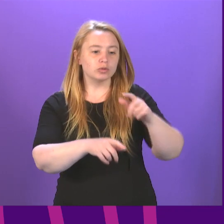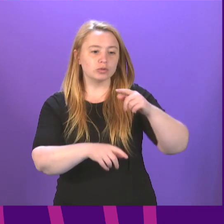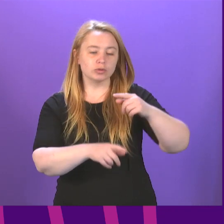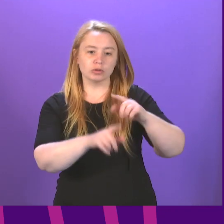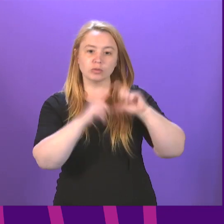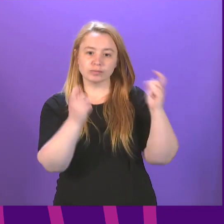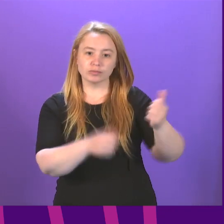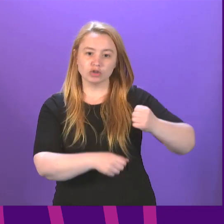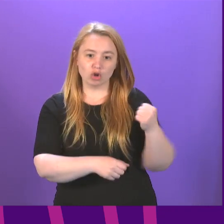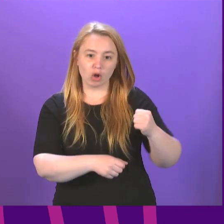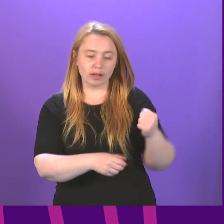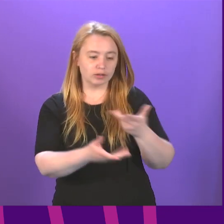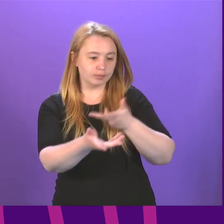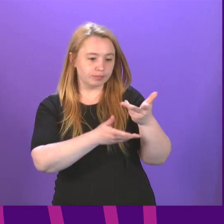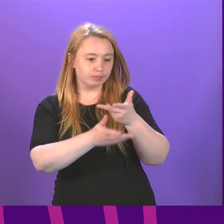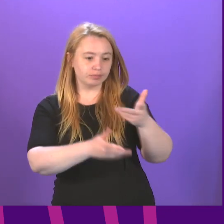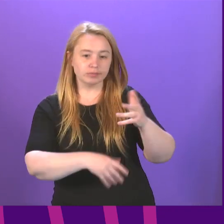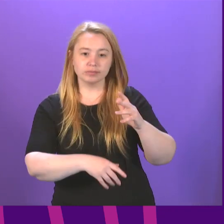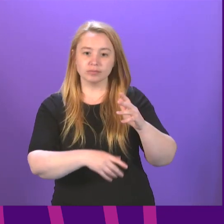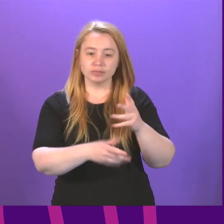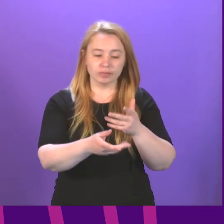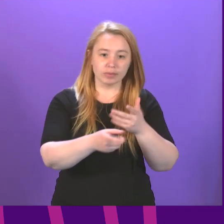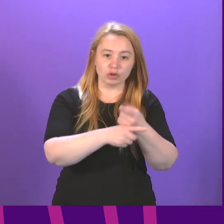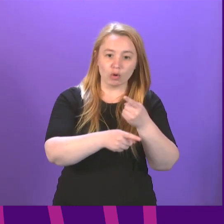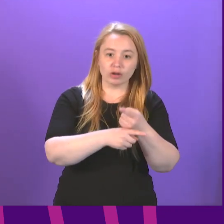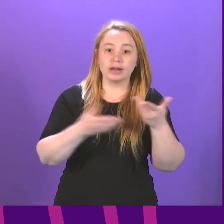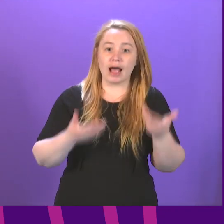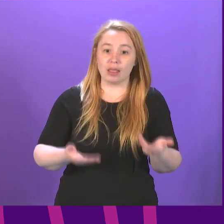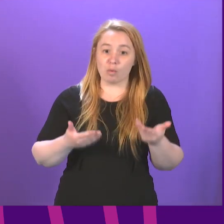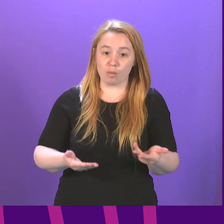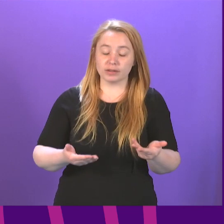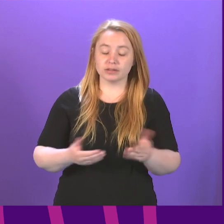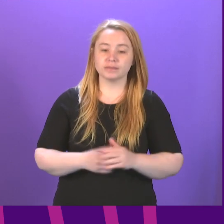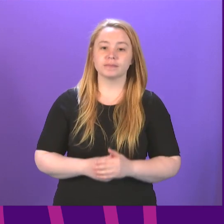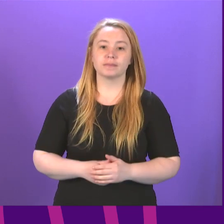round of negotiations, which is taking place as we speak. My officials have been in regular